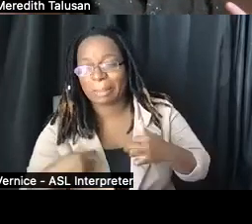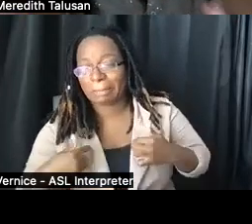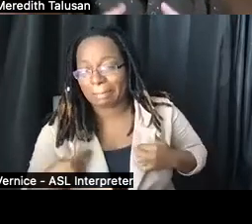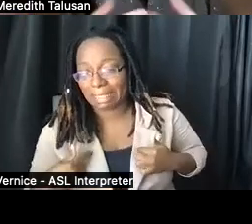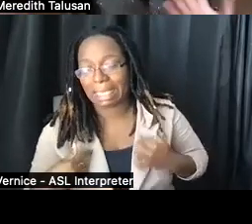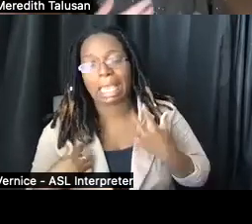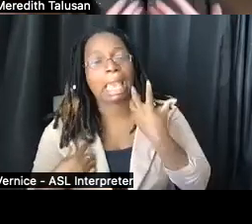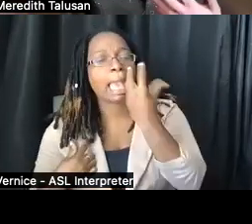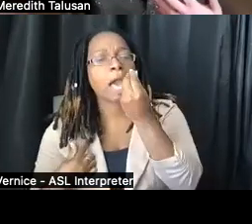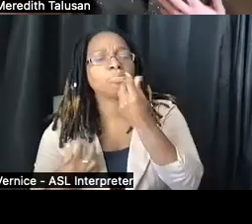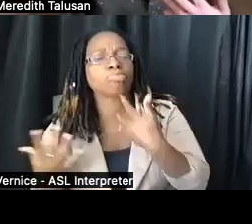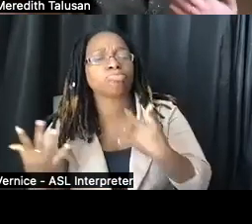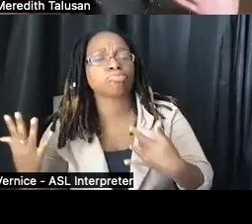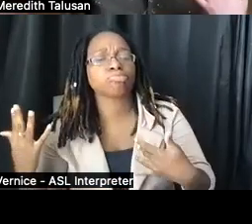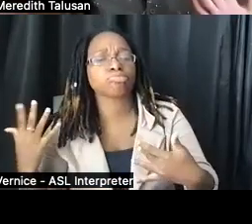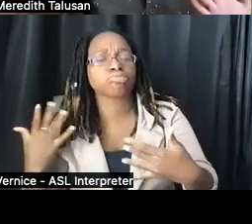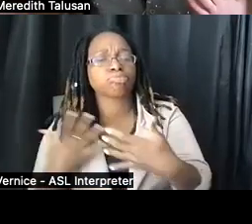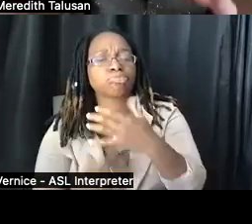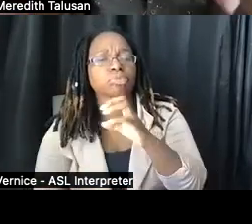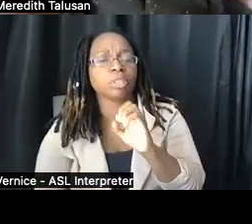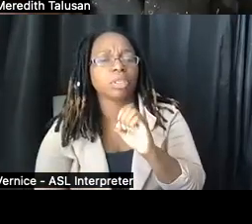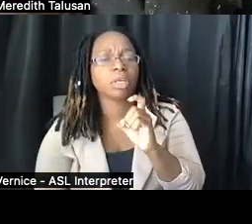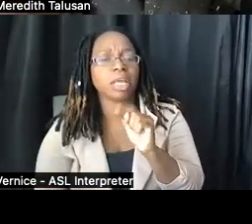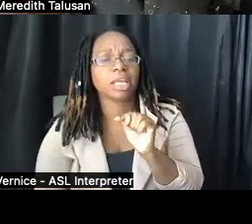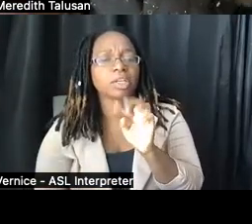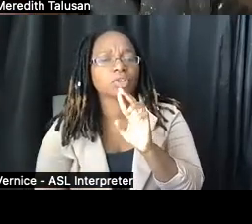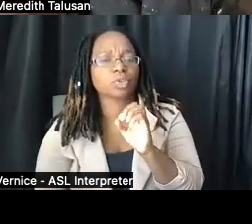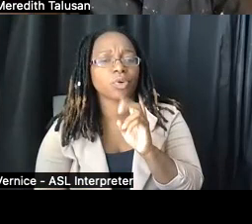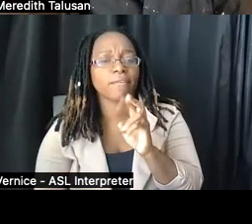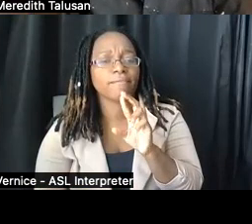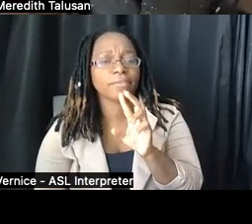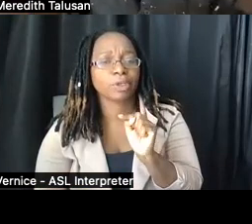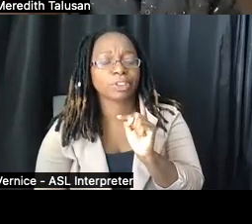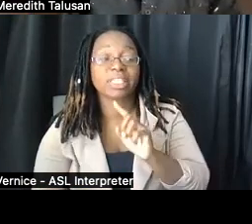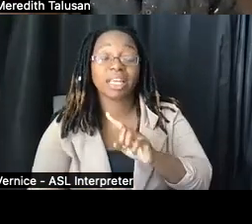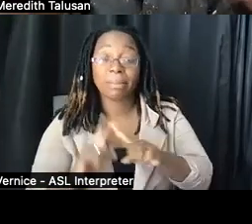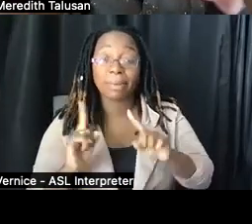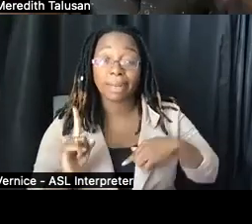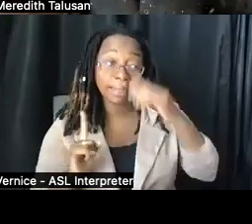I am naturally on the extroverted end of the scale.